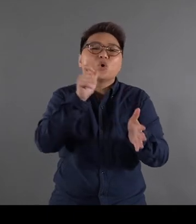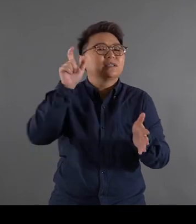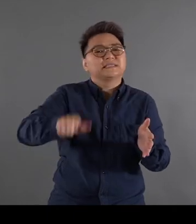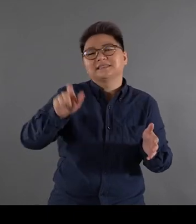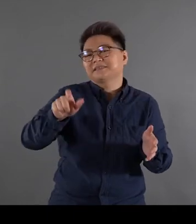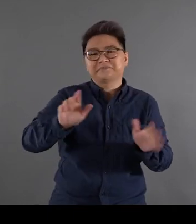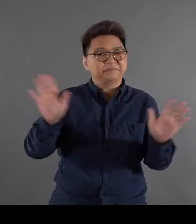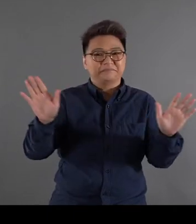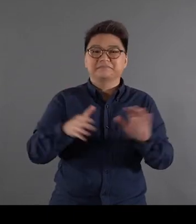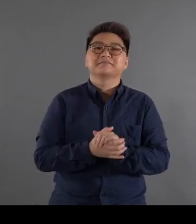Right?